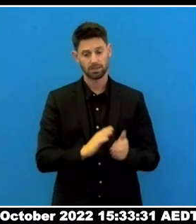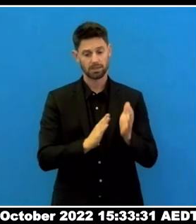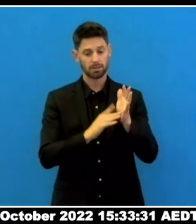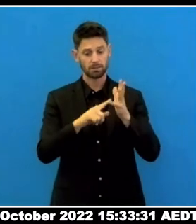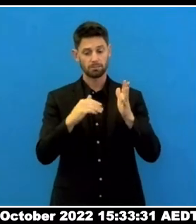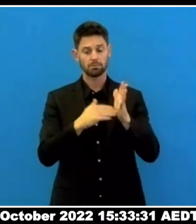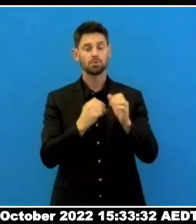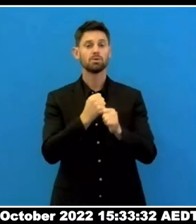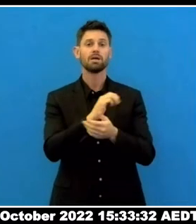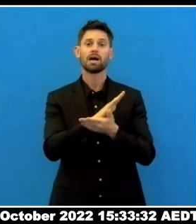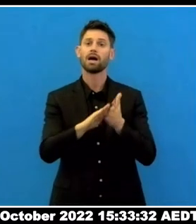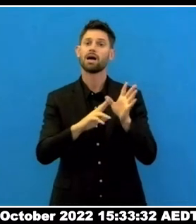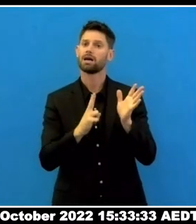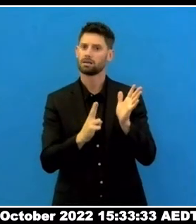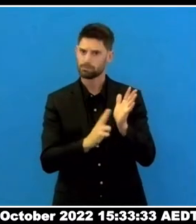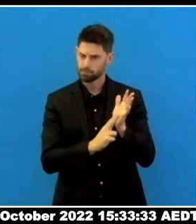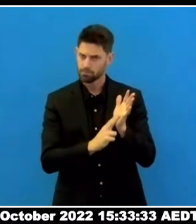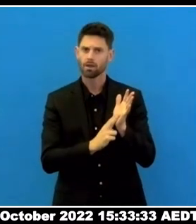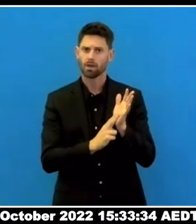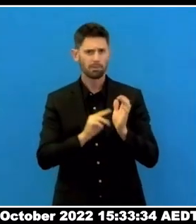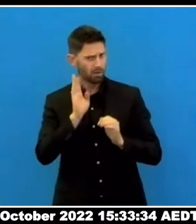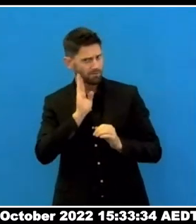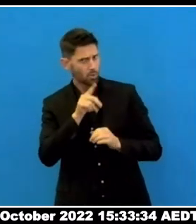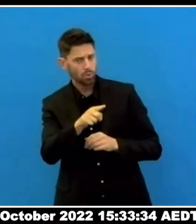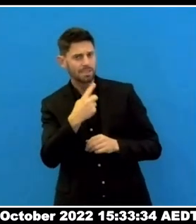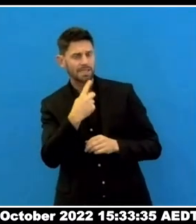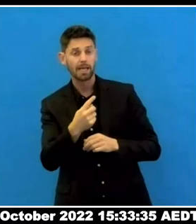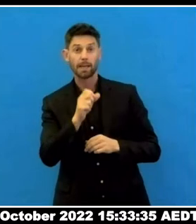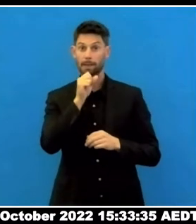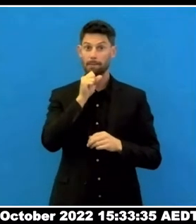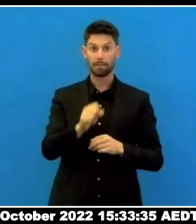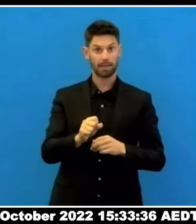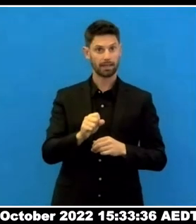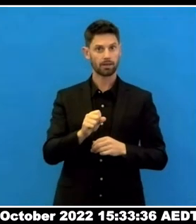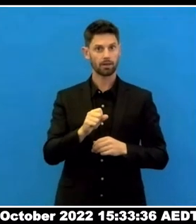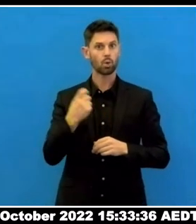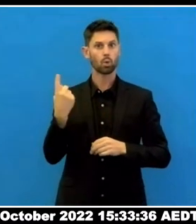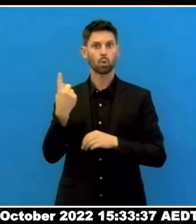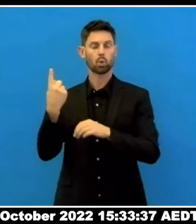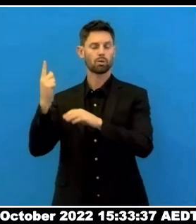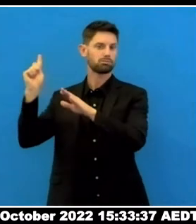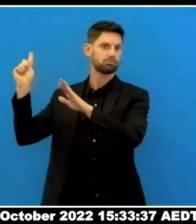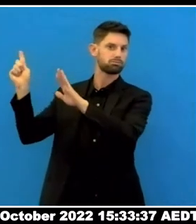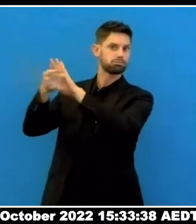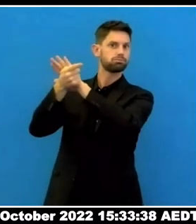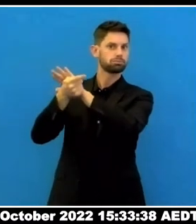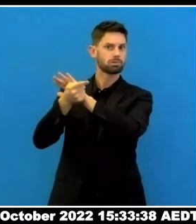that for the men who have spent time in immigration detention,